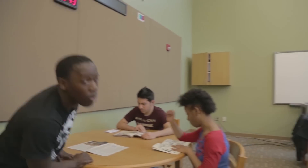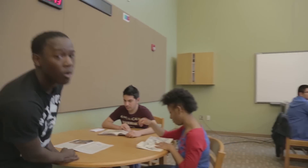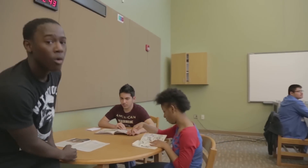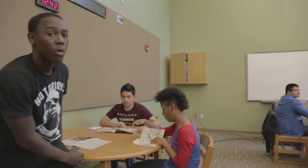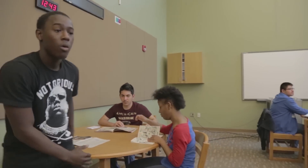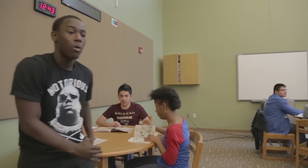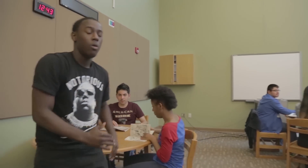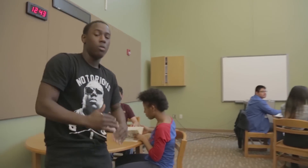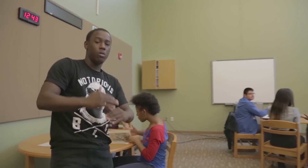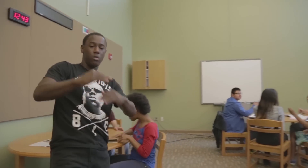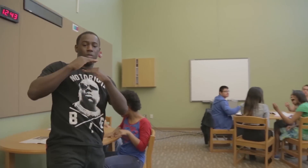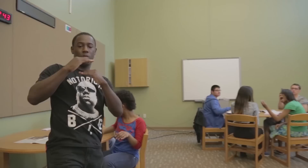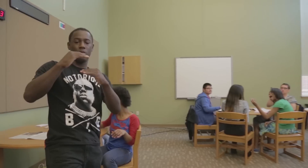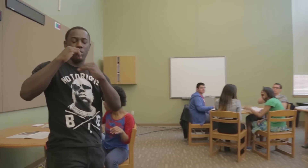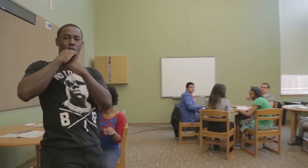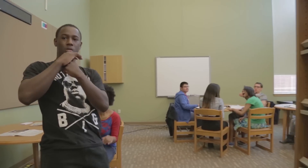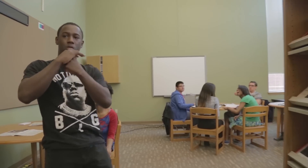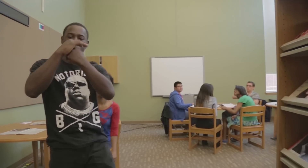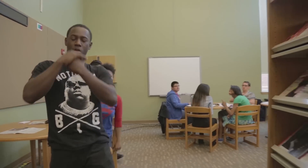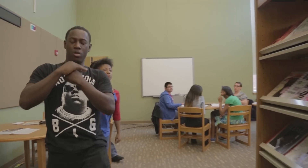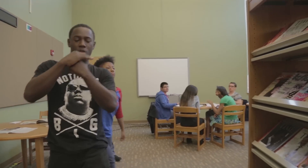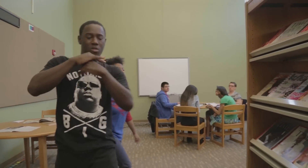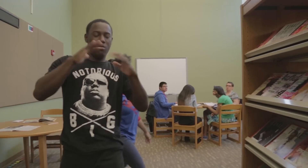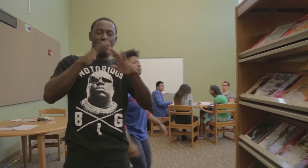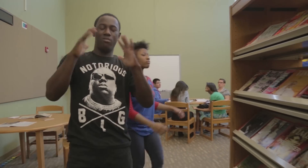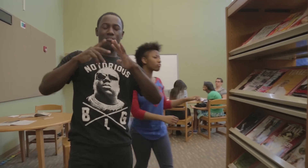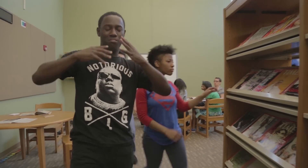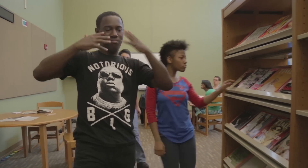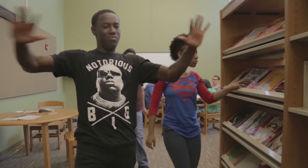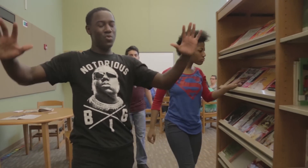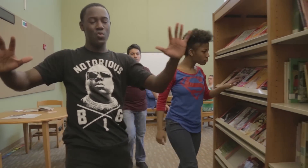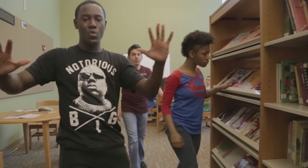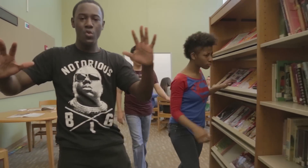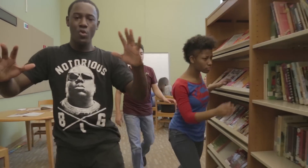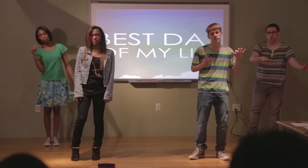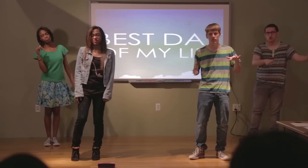I howled at the moon with friends And then the sun came crashing in